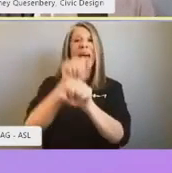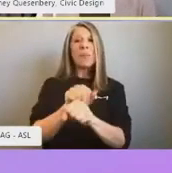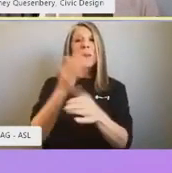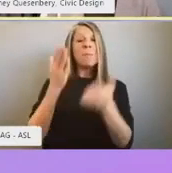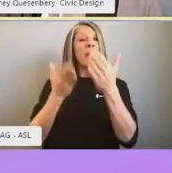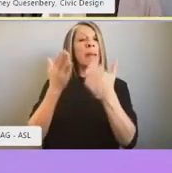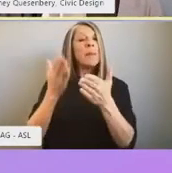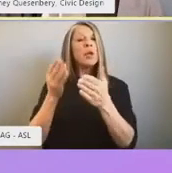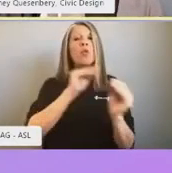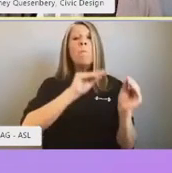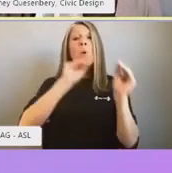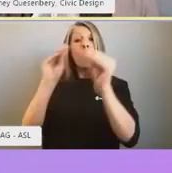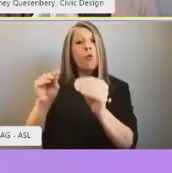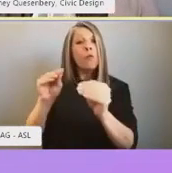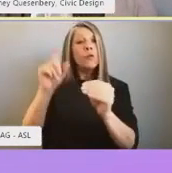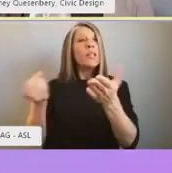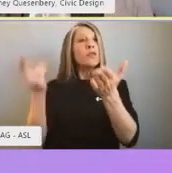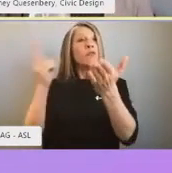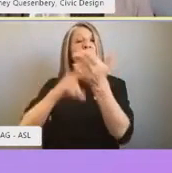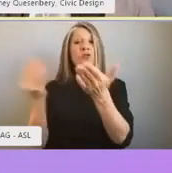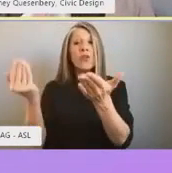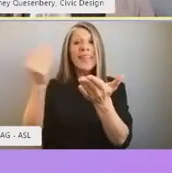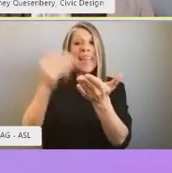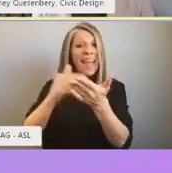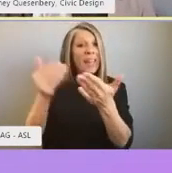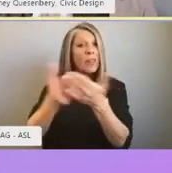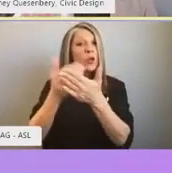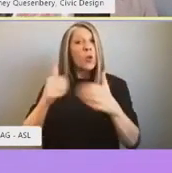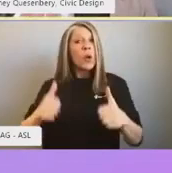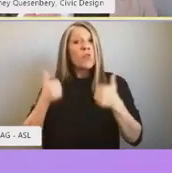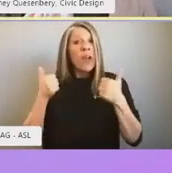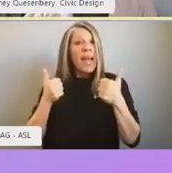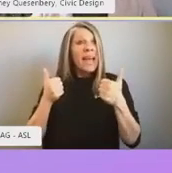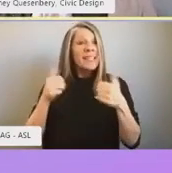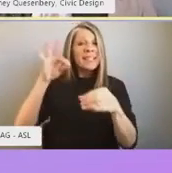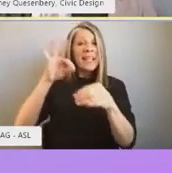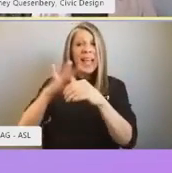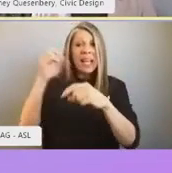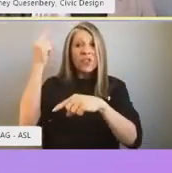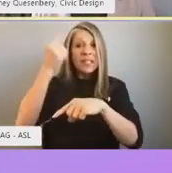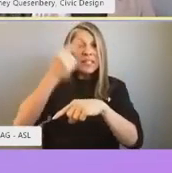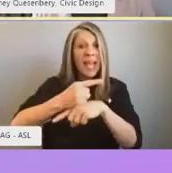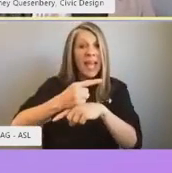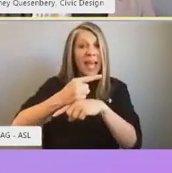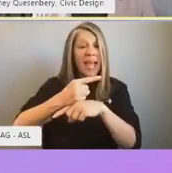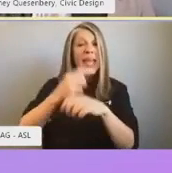jailed on a felony. Same day registration. We know that voting is a habit, and maybe you moved and you forgot that